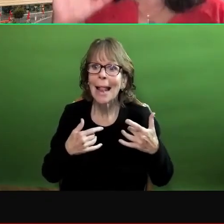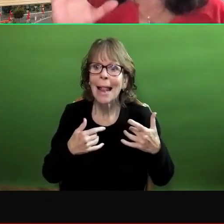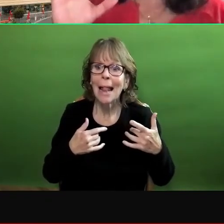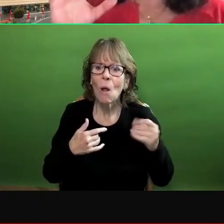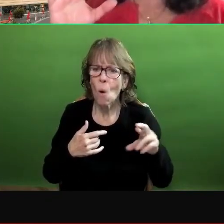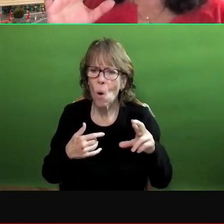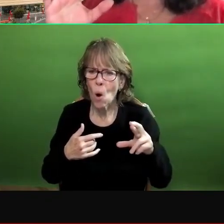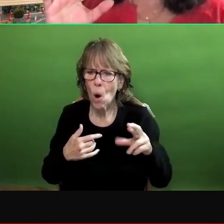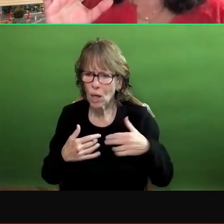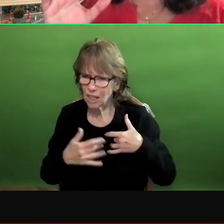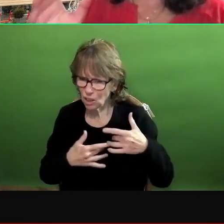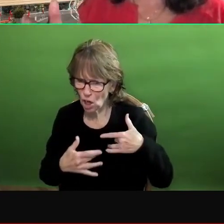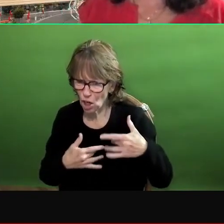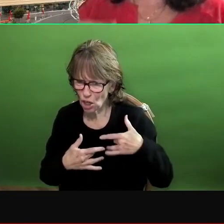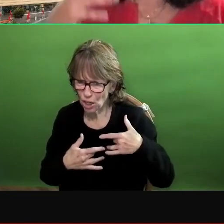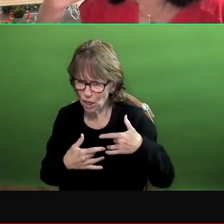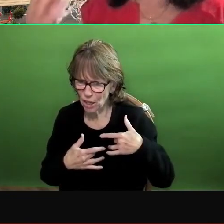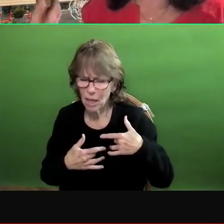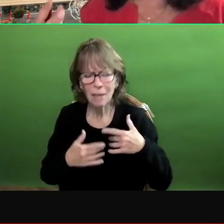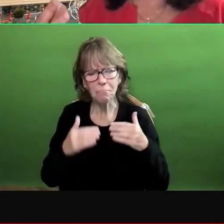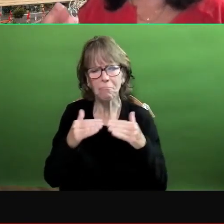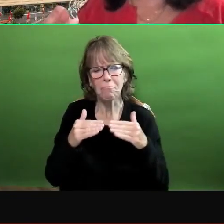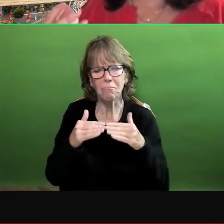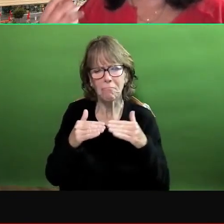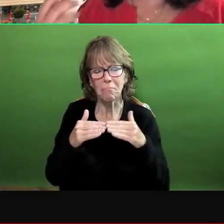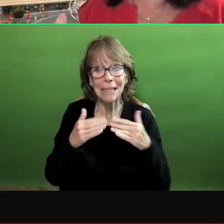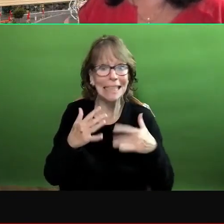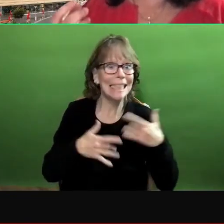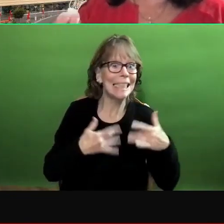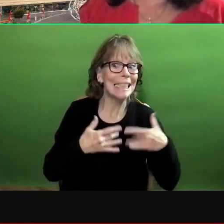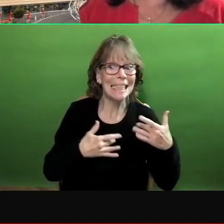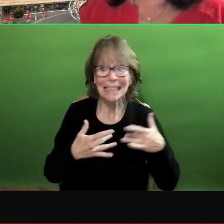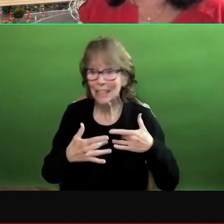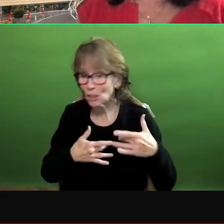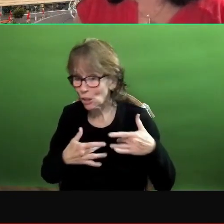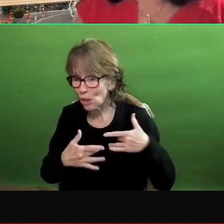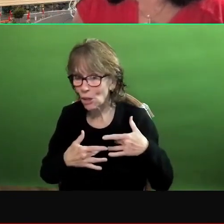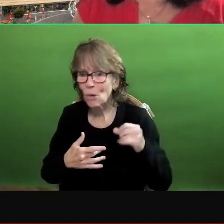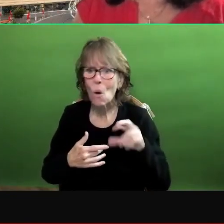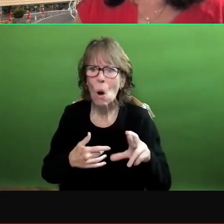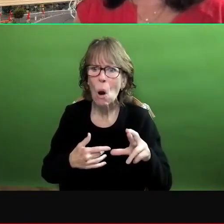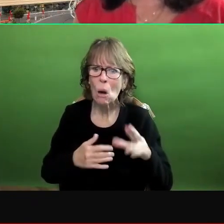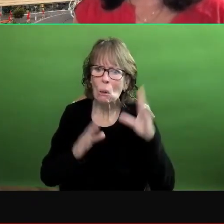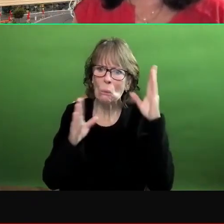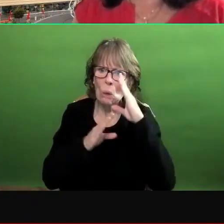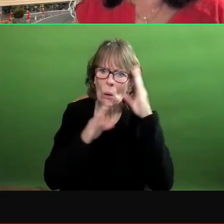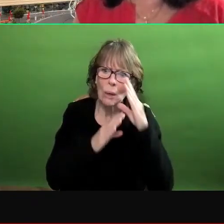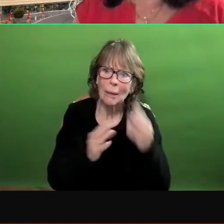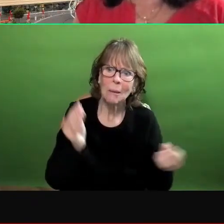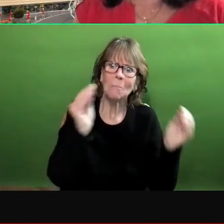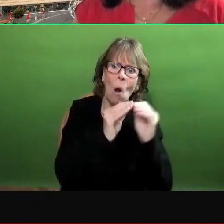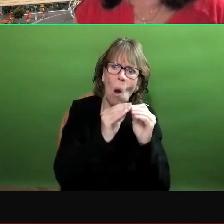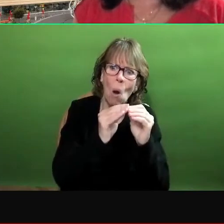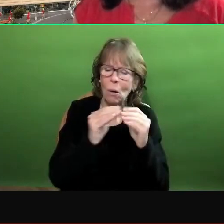equally excited and concerned and more concern than excited. And what we're finding is that,